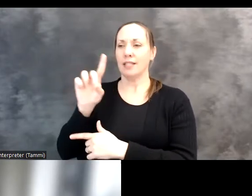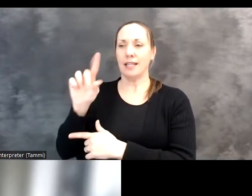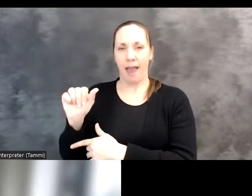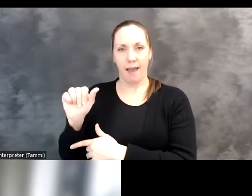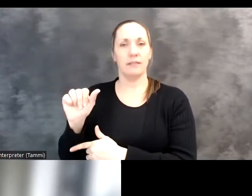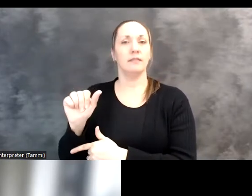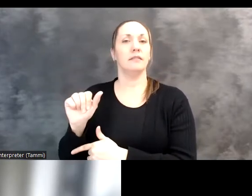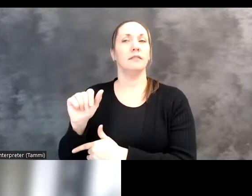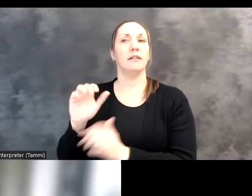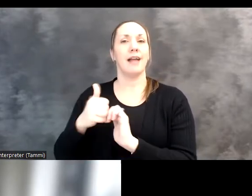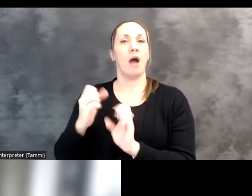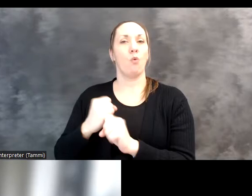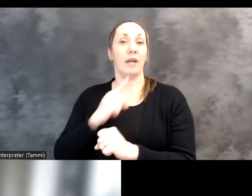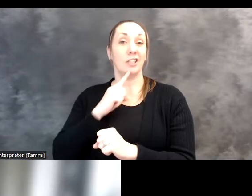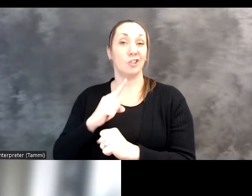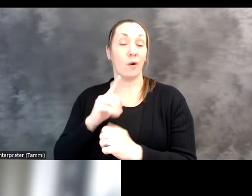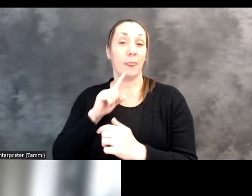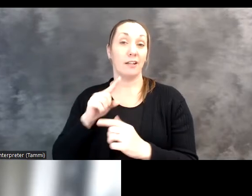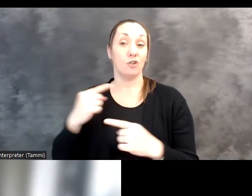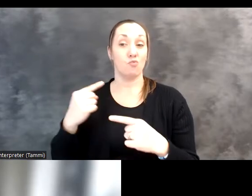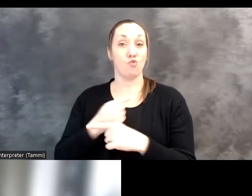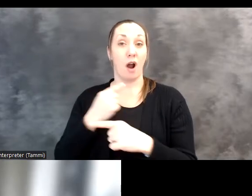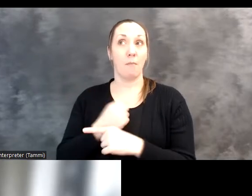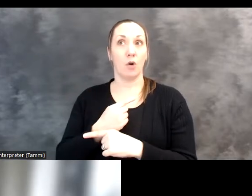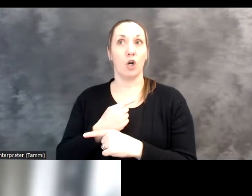been taken. You know, I think yesterday we heard a lot about the